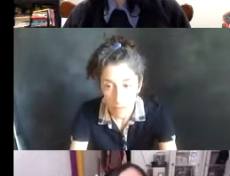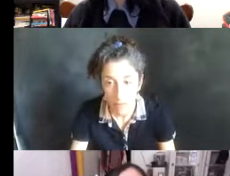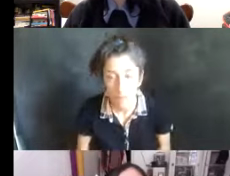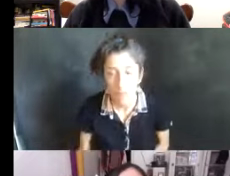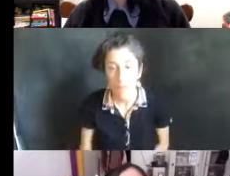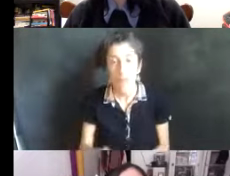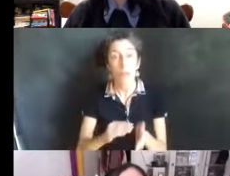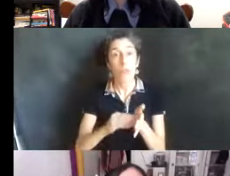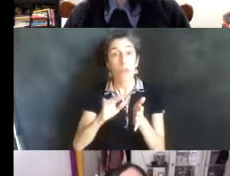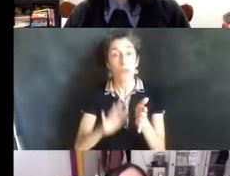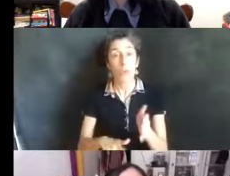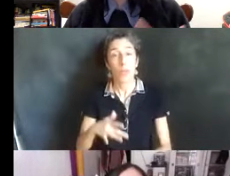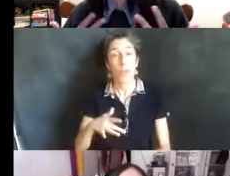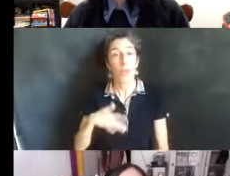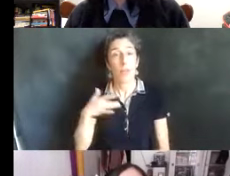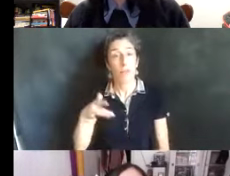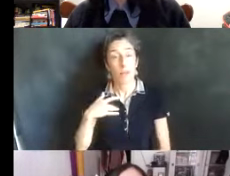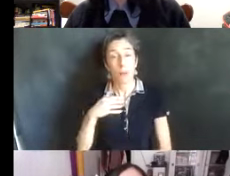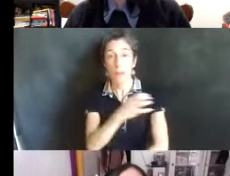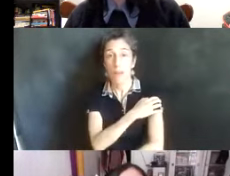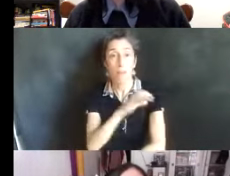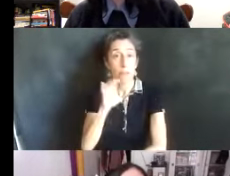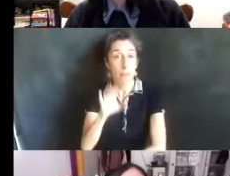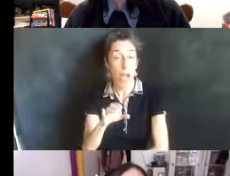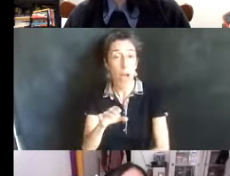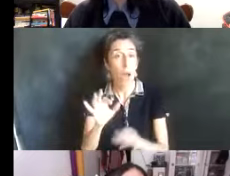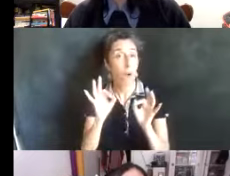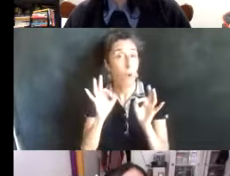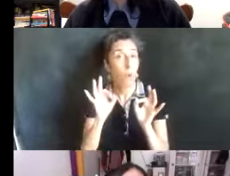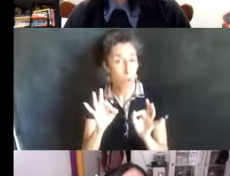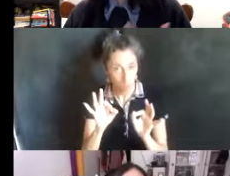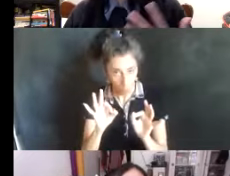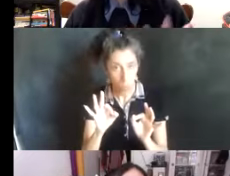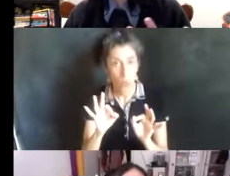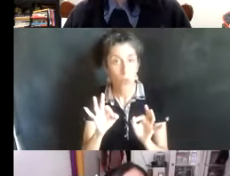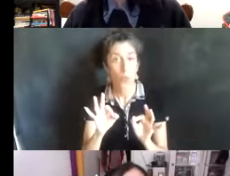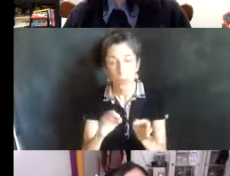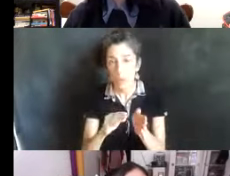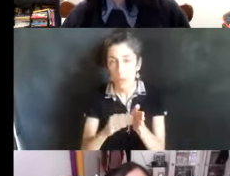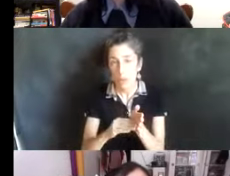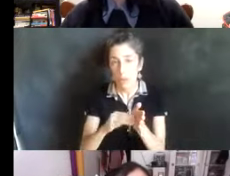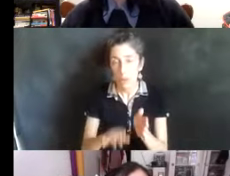about the ways that they could improve and do better in class without necessarily a professor